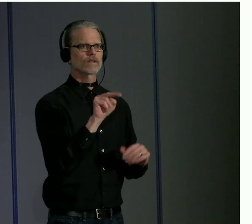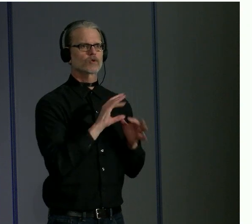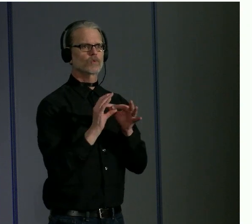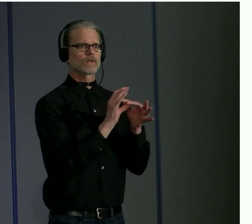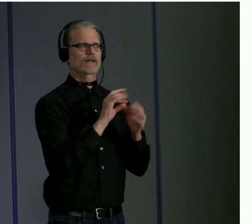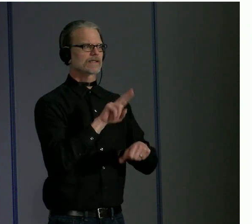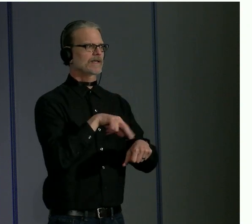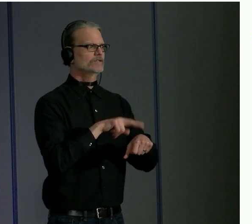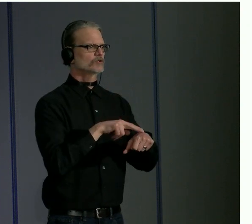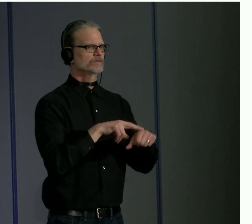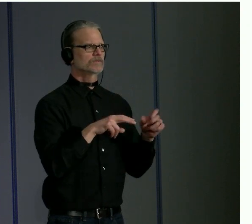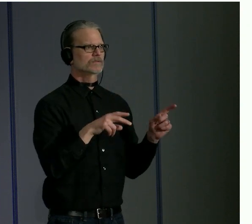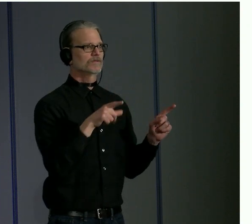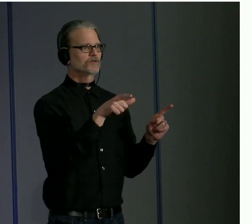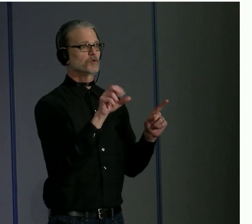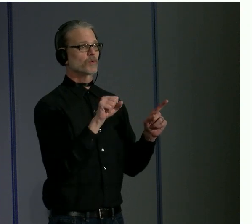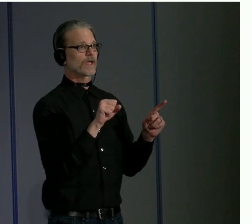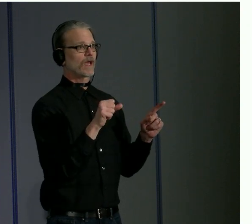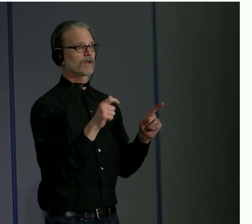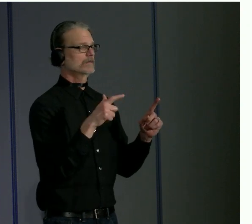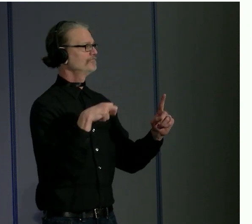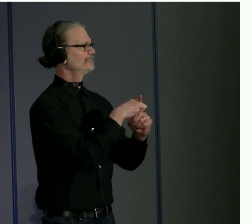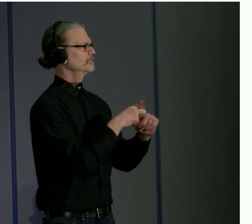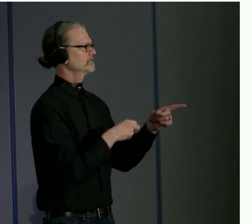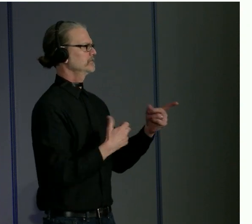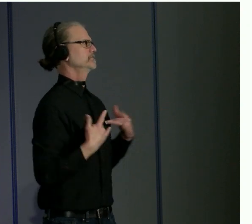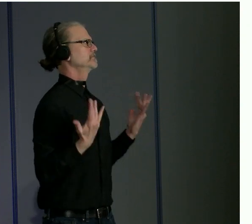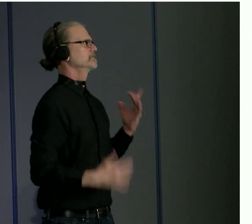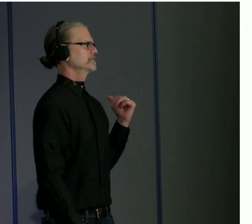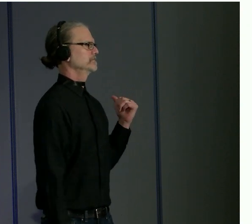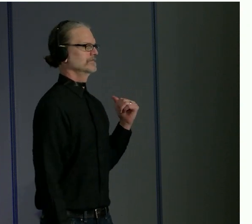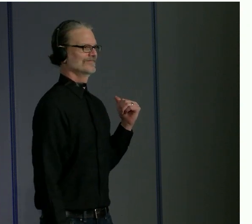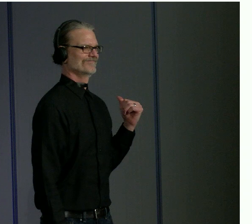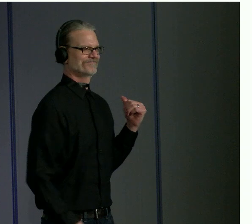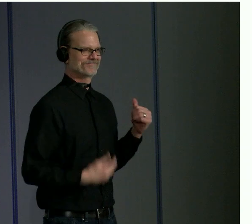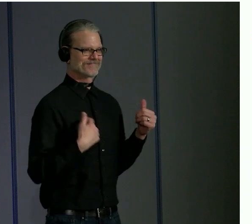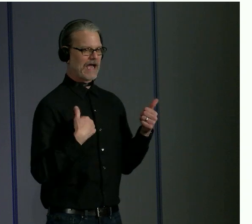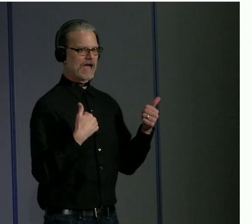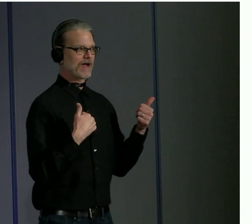free to tag them or talk to them. I've been trying to get at them for quite a few years.